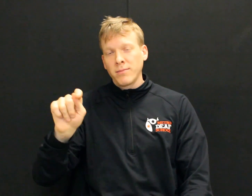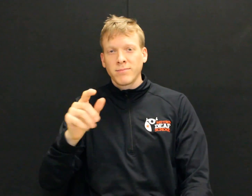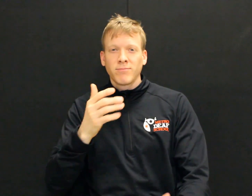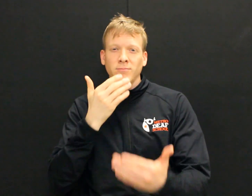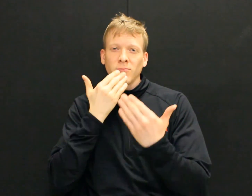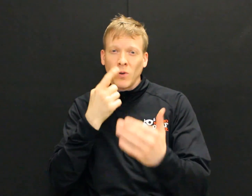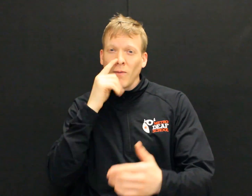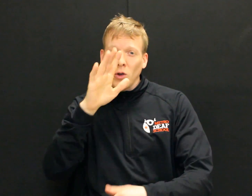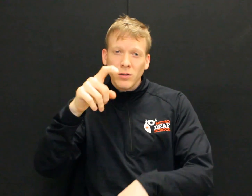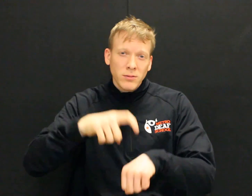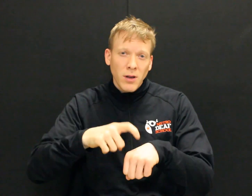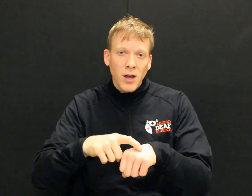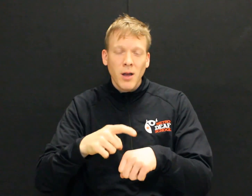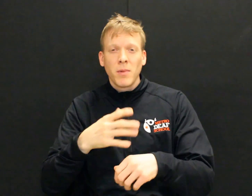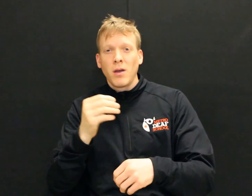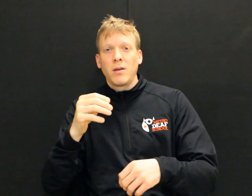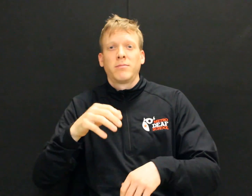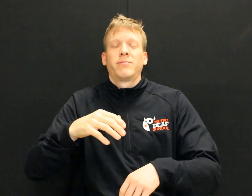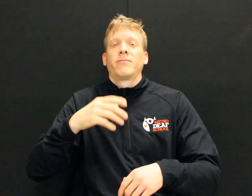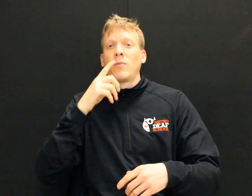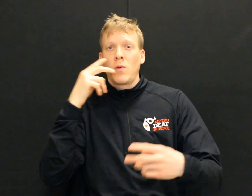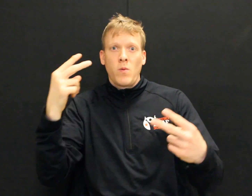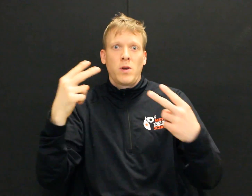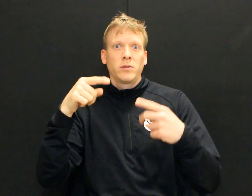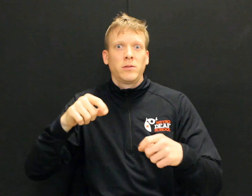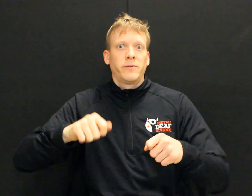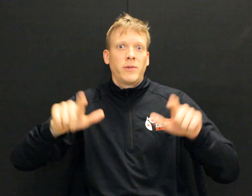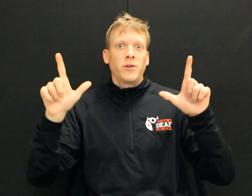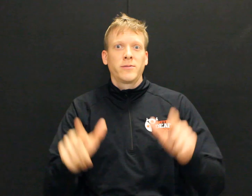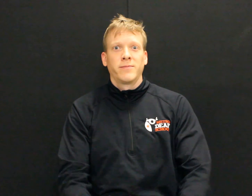Thank you for your time watching this video.